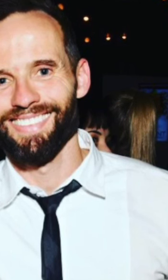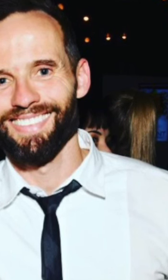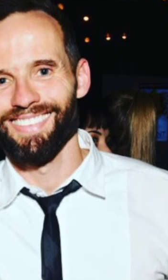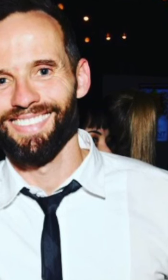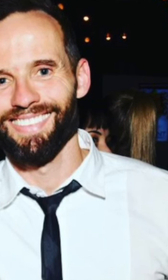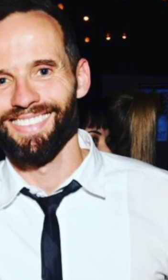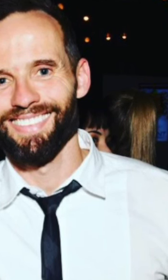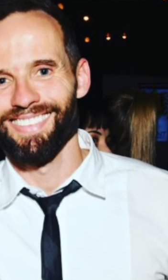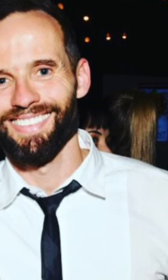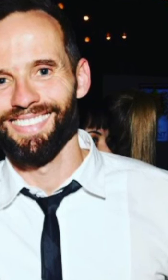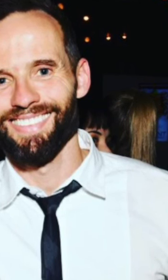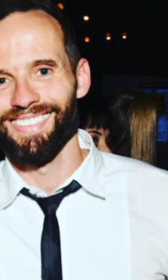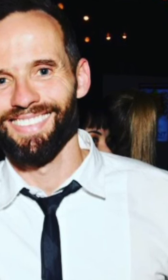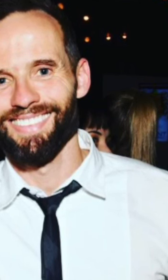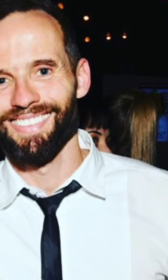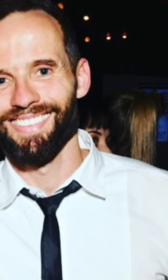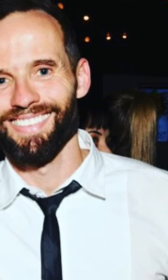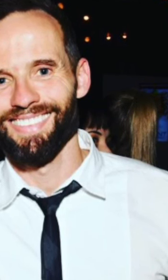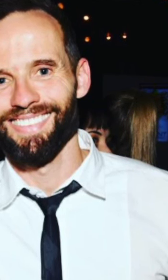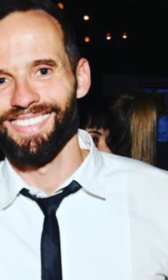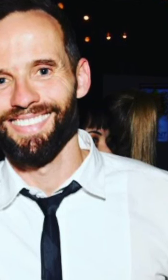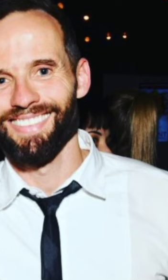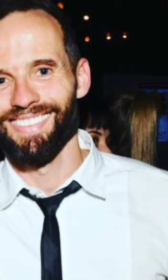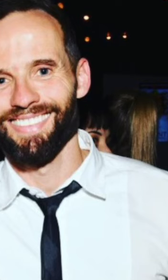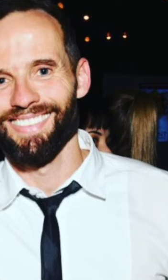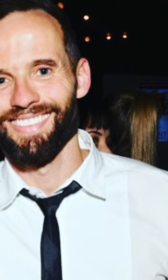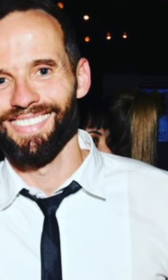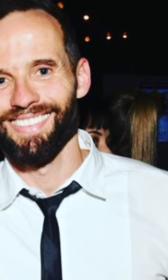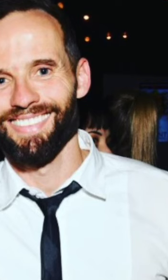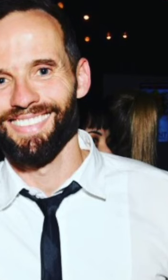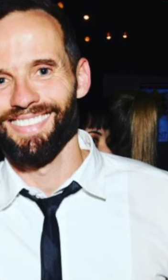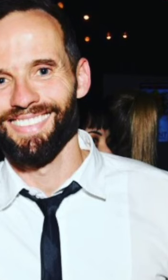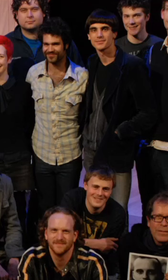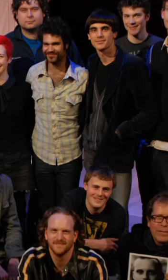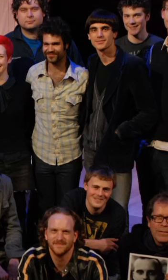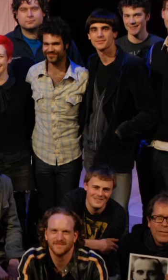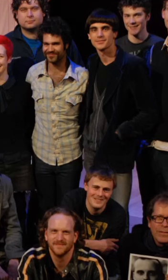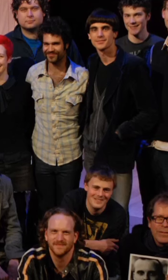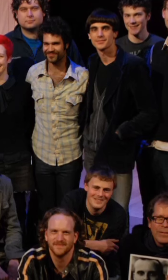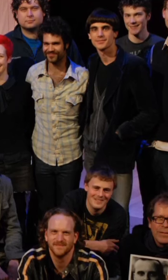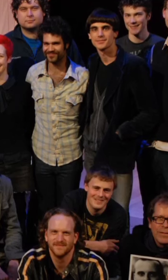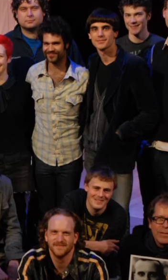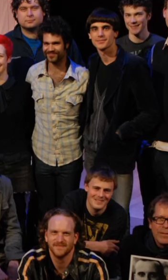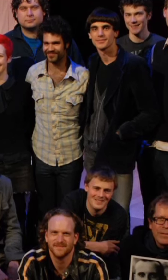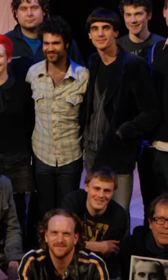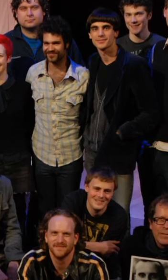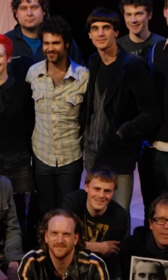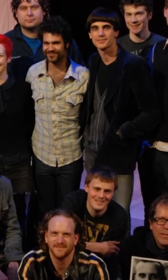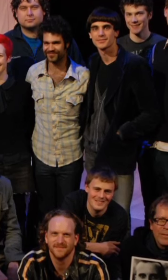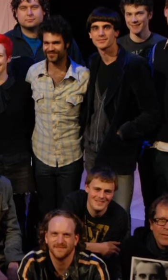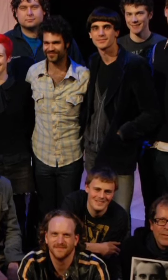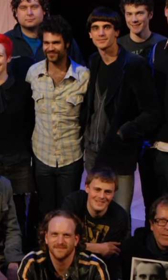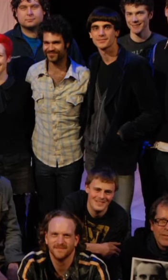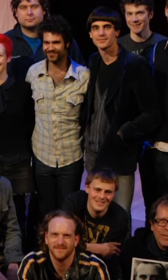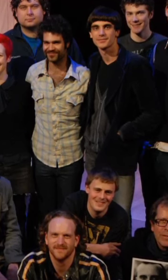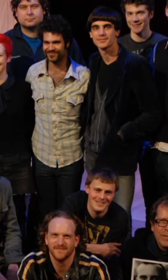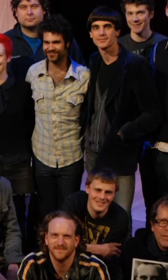for his artistic rigour, incisive voice, and humble leadership. As a playwright, he works with heart and humour,